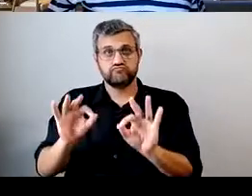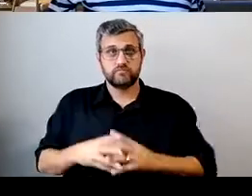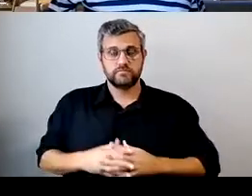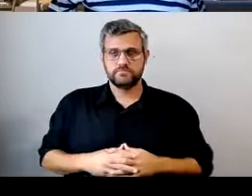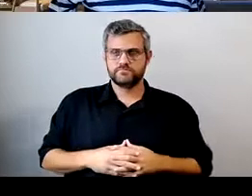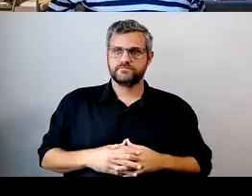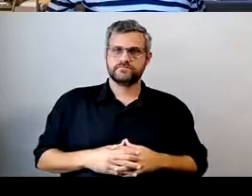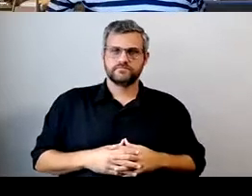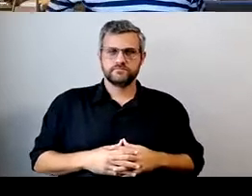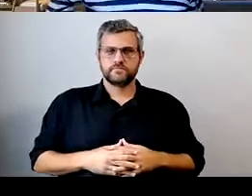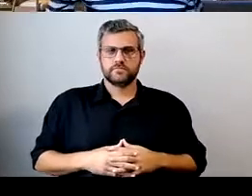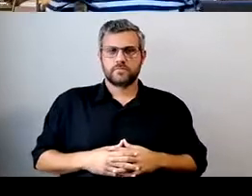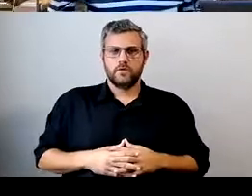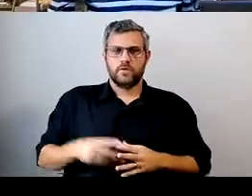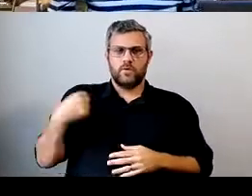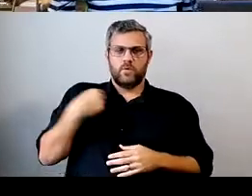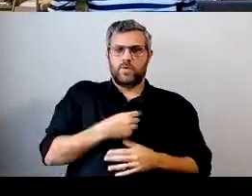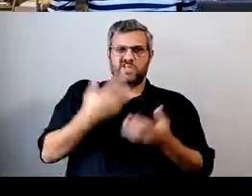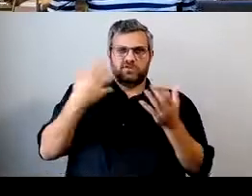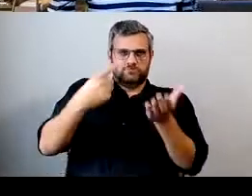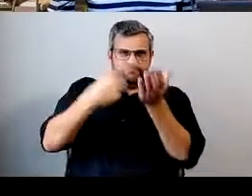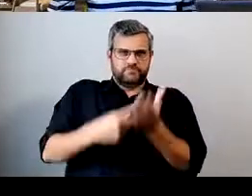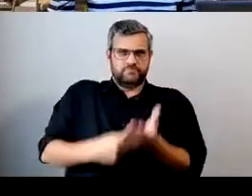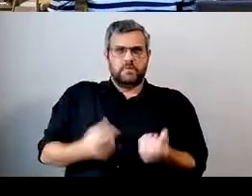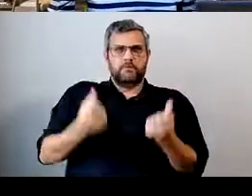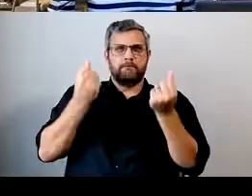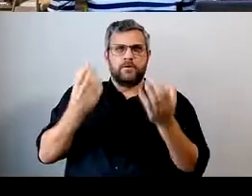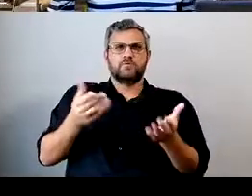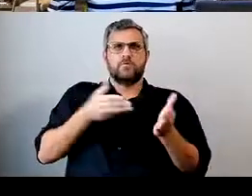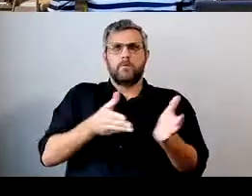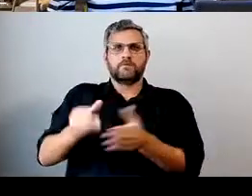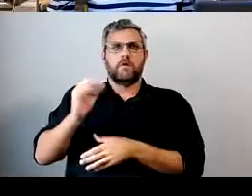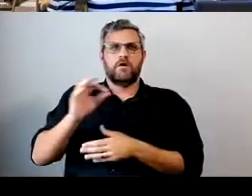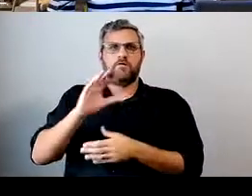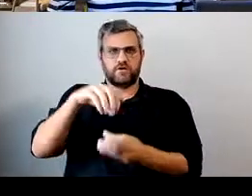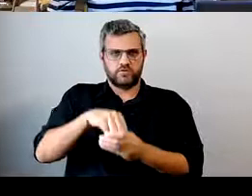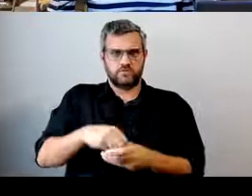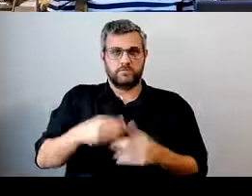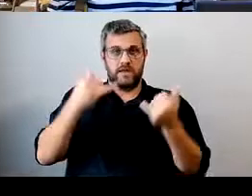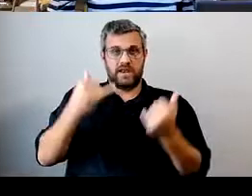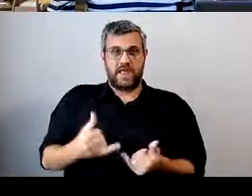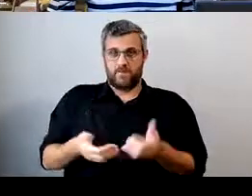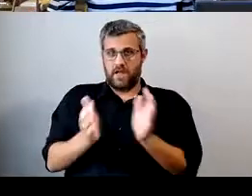So we just talked through multiple means of engagement, and I'm gonna ask here, if you want to put it into the chat